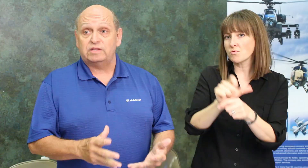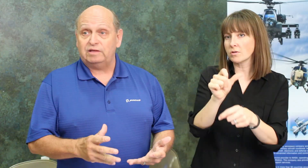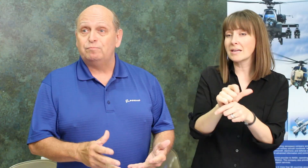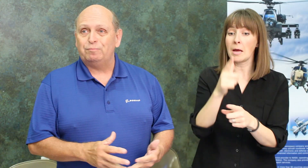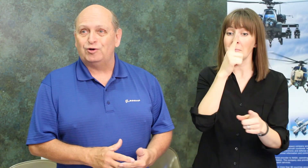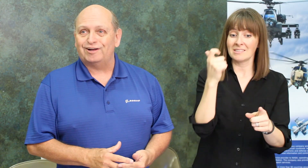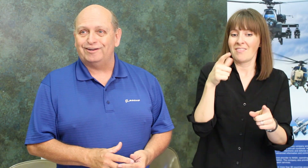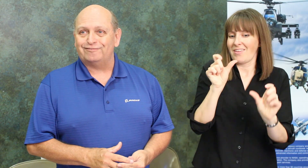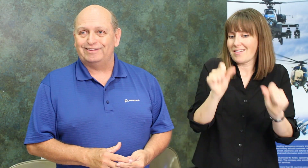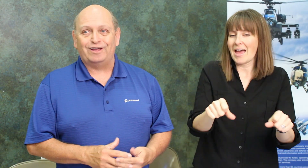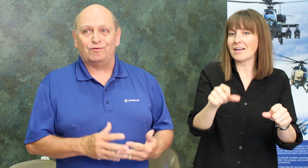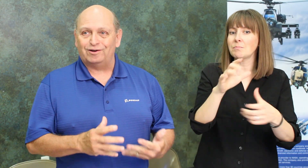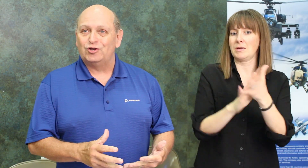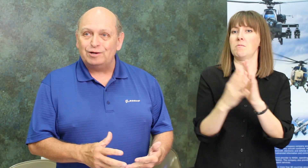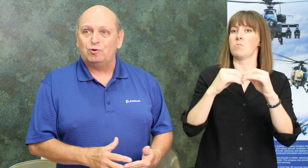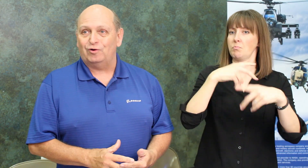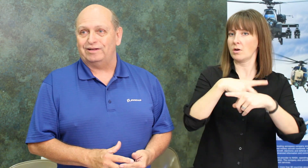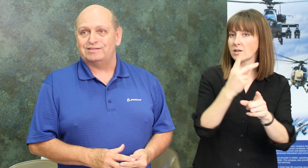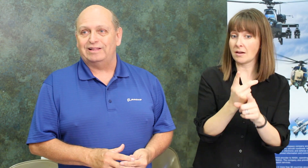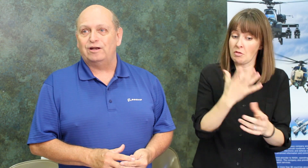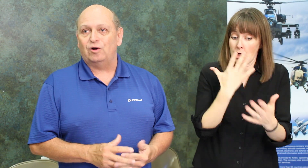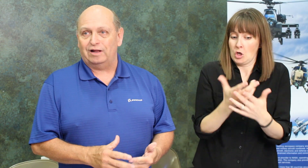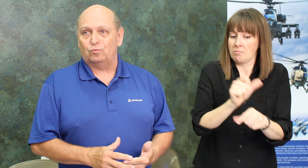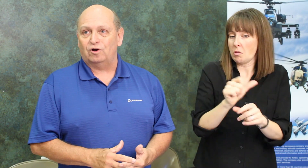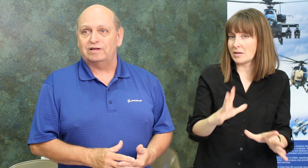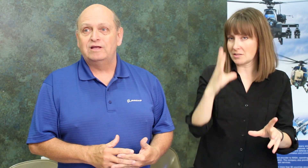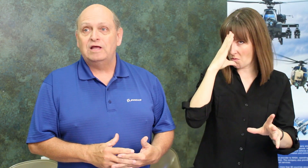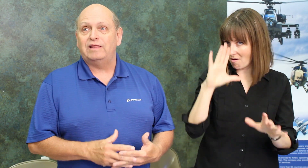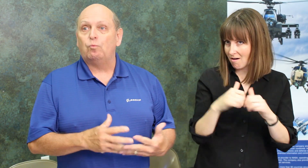Bill: "They can be productive. You know, they are good employees and they know how to work;